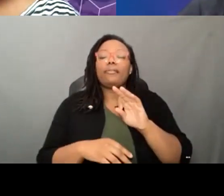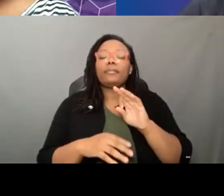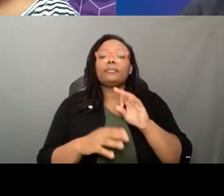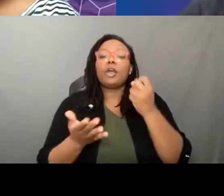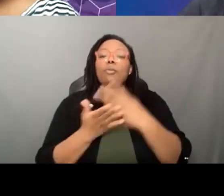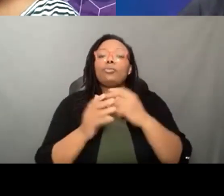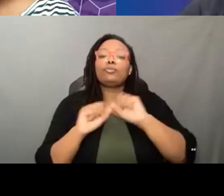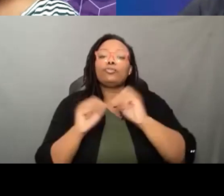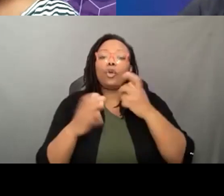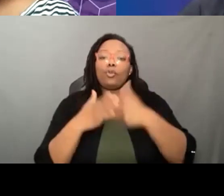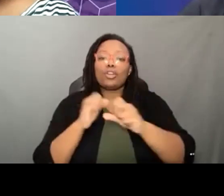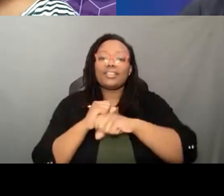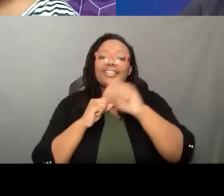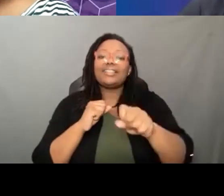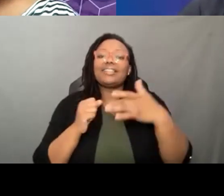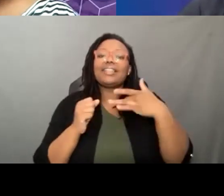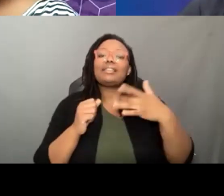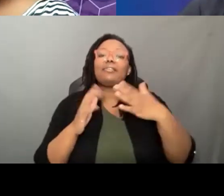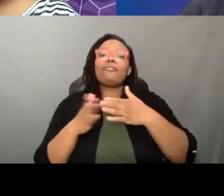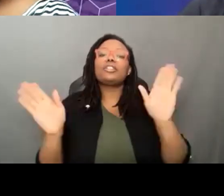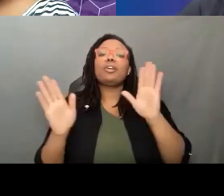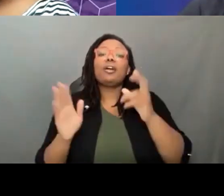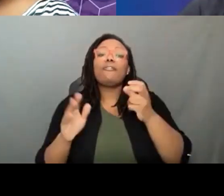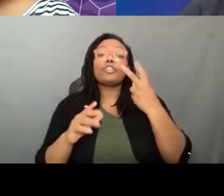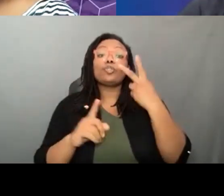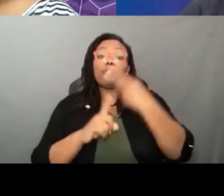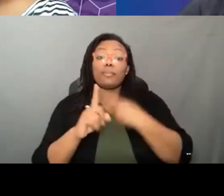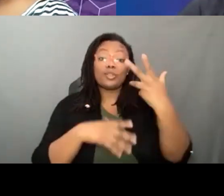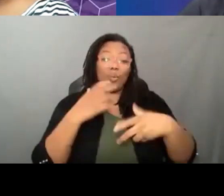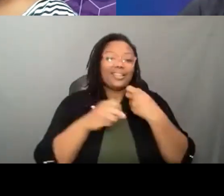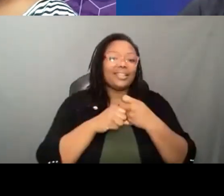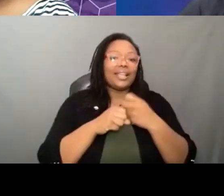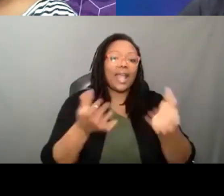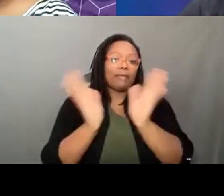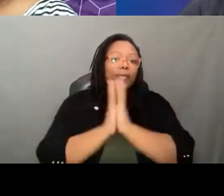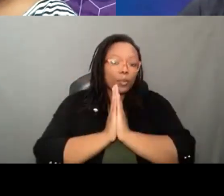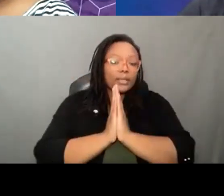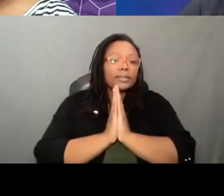Again, that is generally for up to 12 months at request.